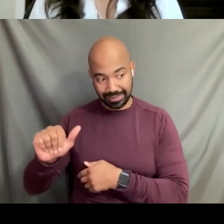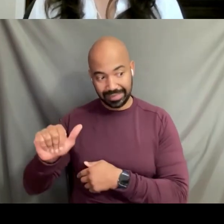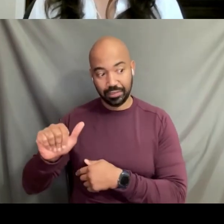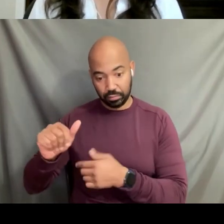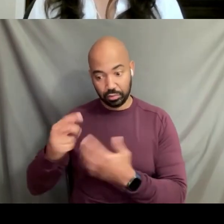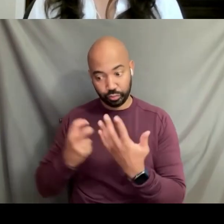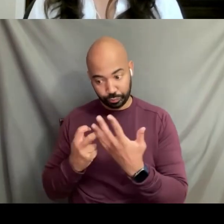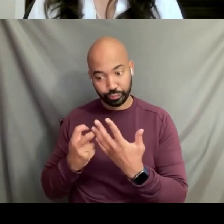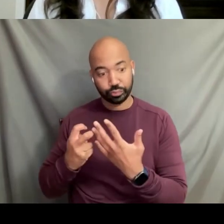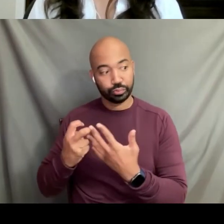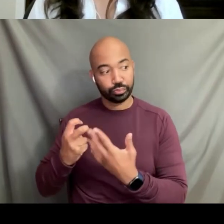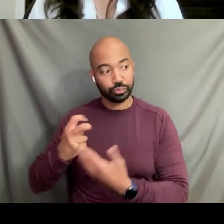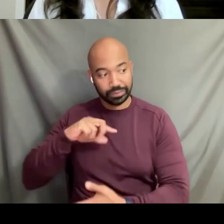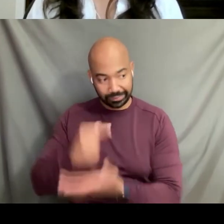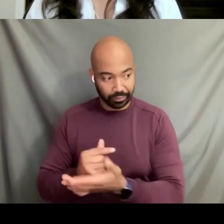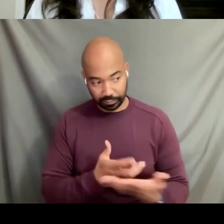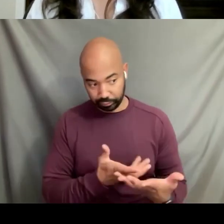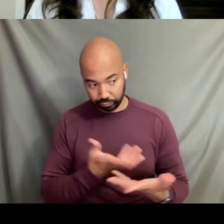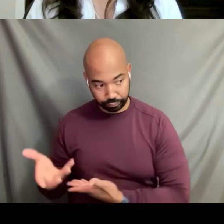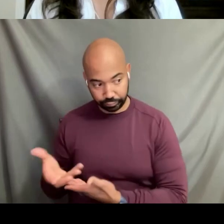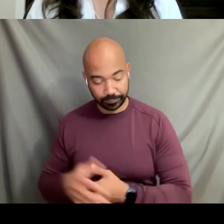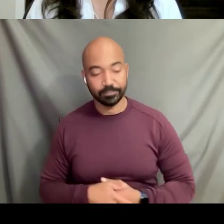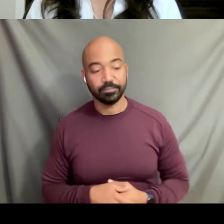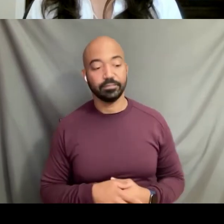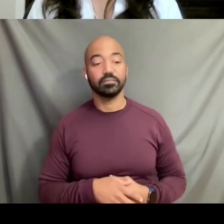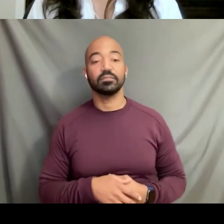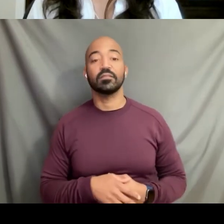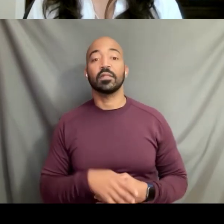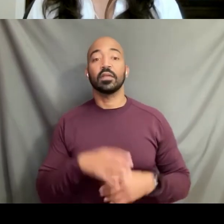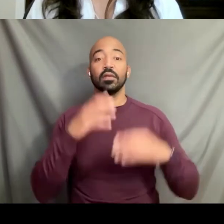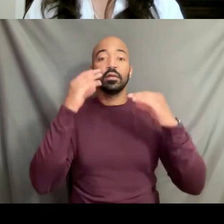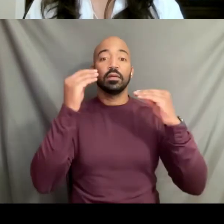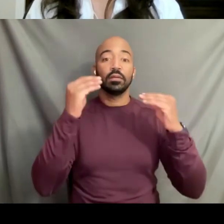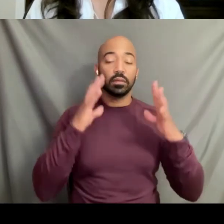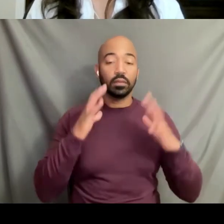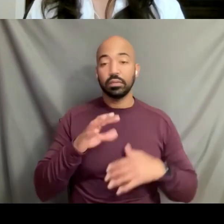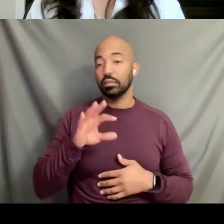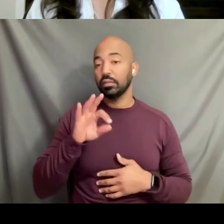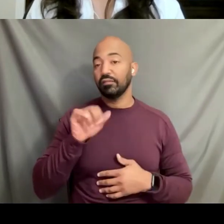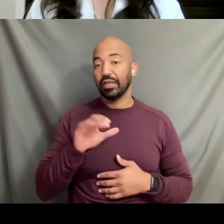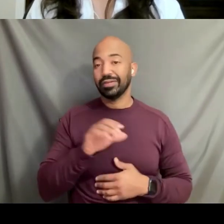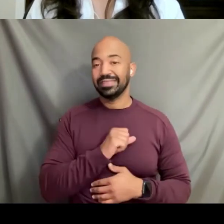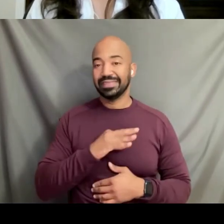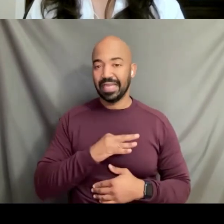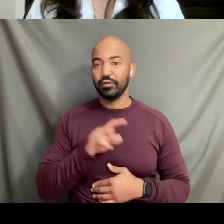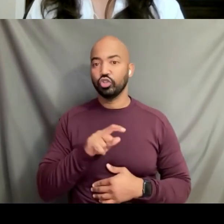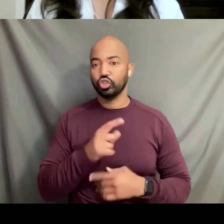campus and career services to make orientation accessible for students with disabilities.